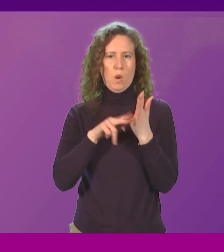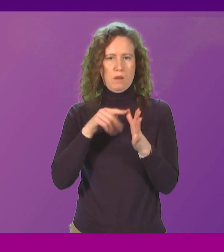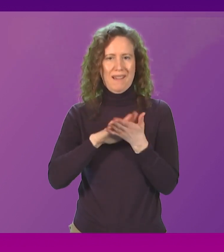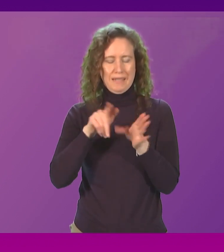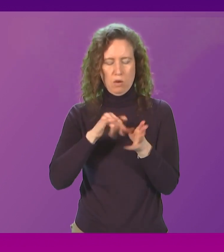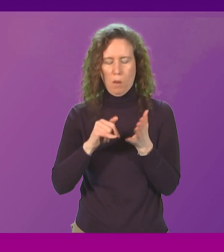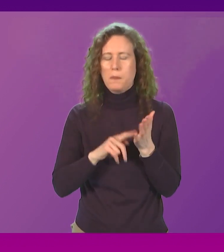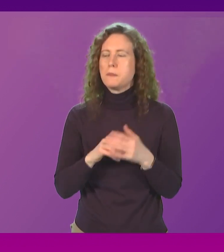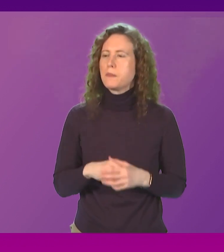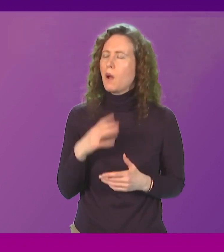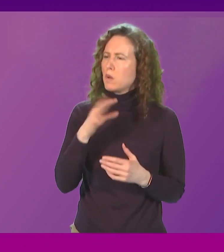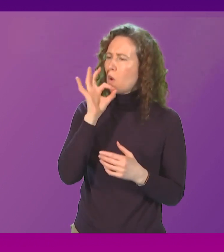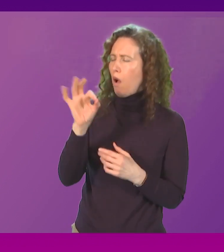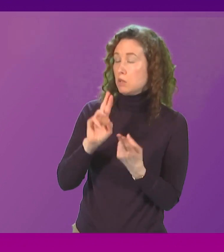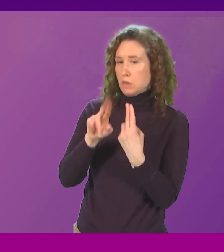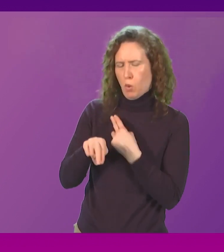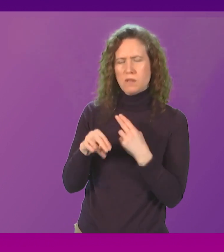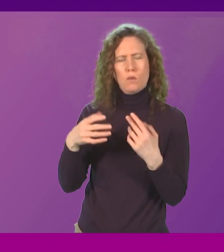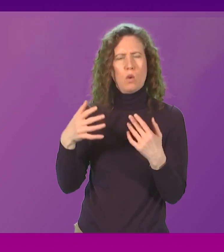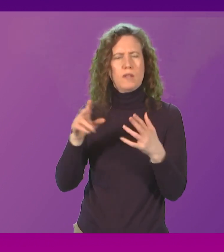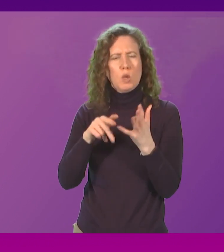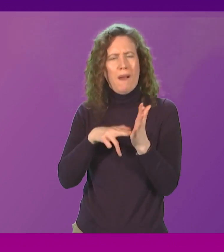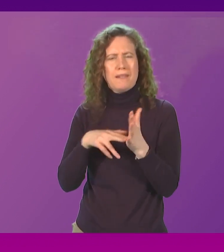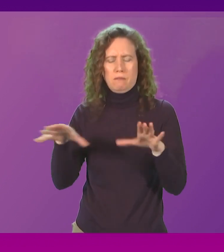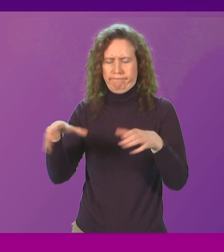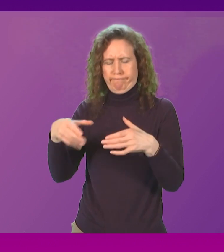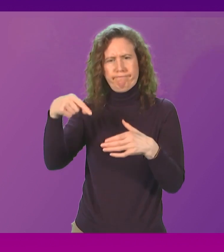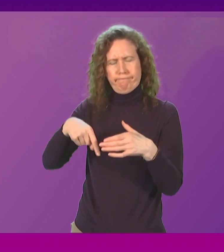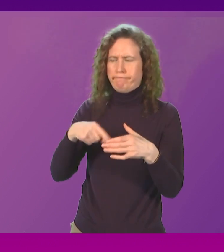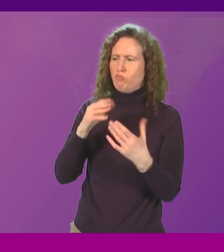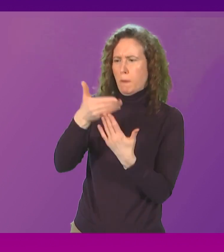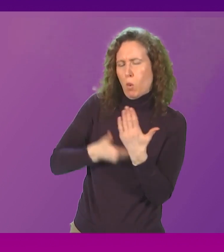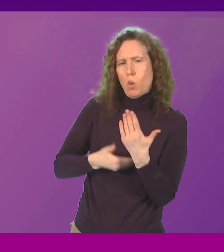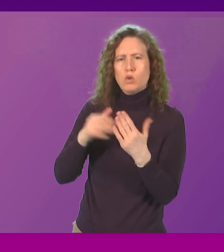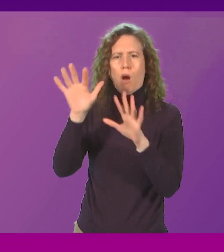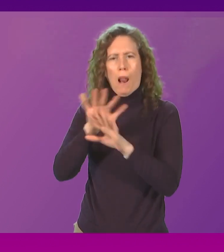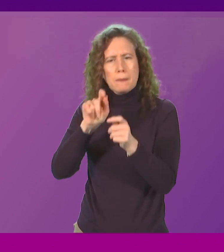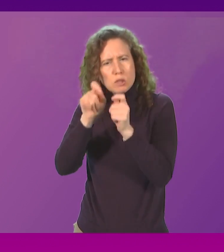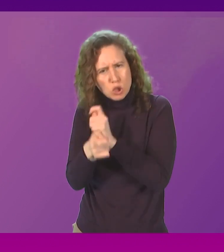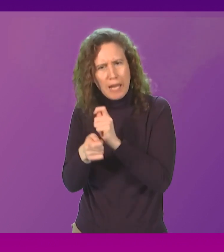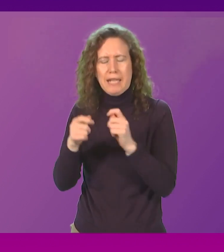report by the Intergovernmental Panel on Climate Change.